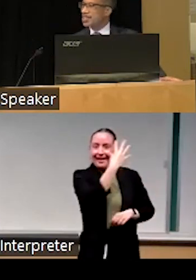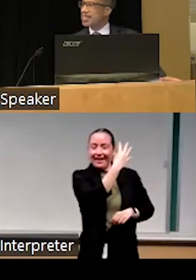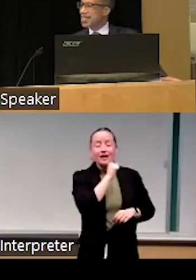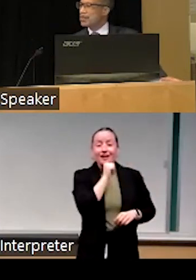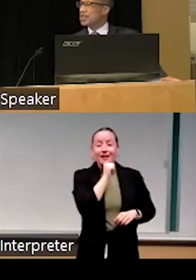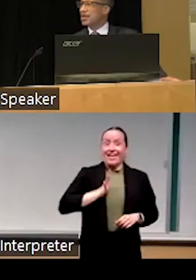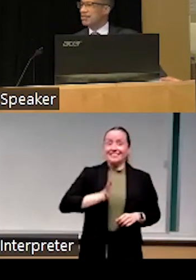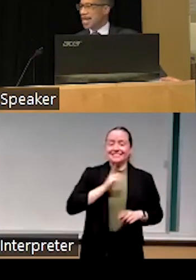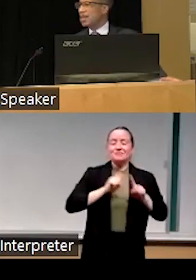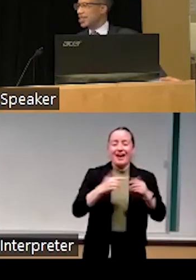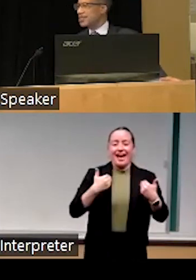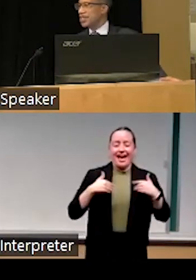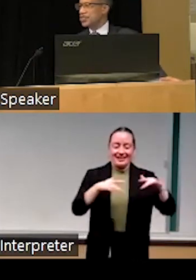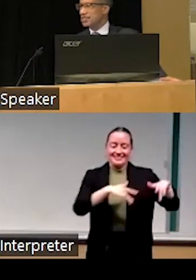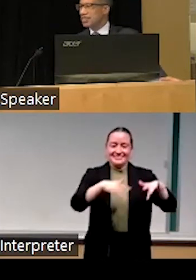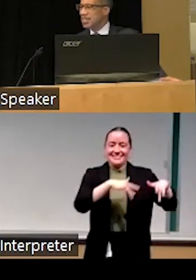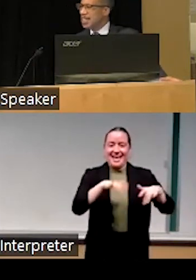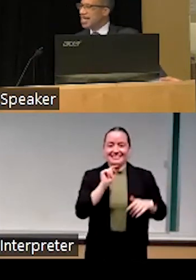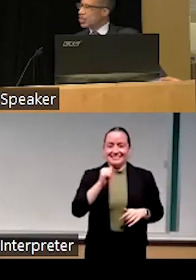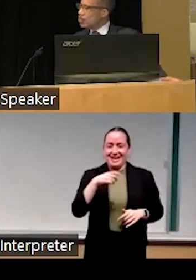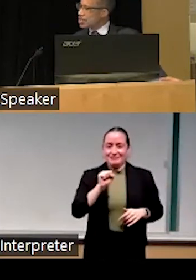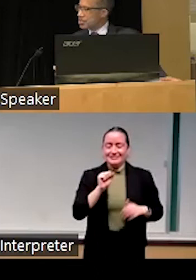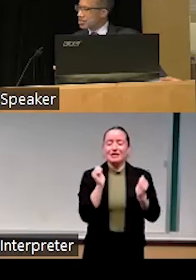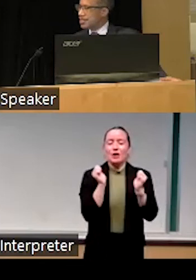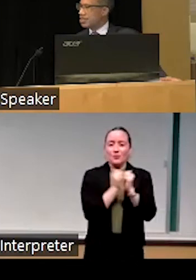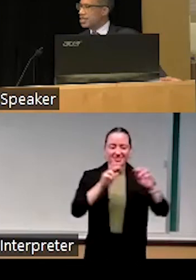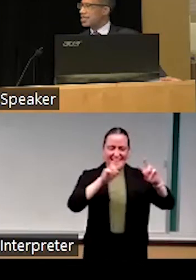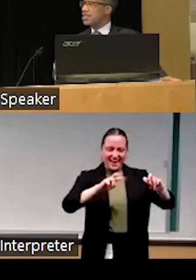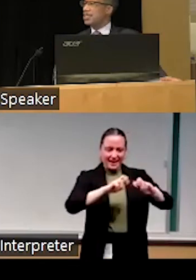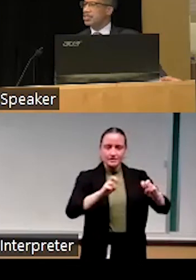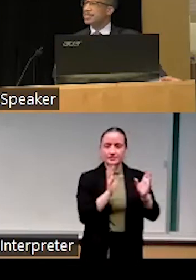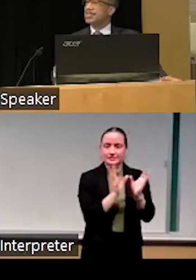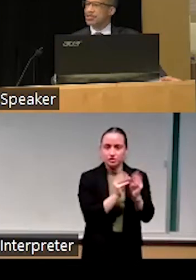had cassette tapes of analytic sessions and the questions and the in the and listening